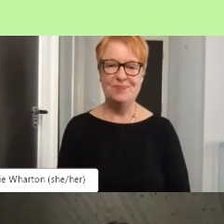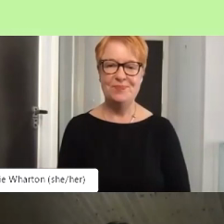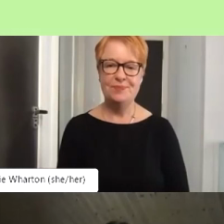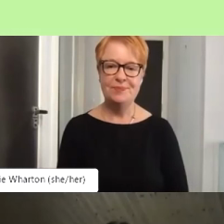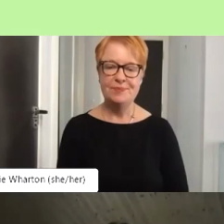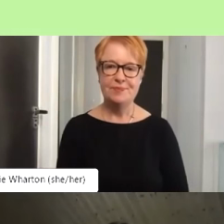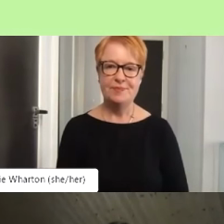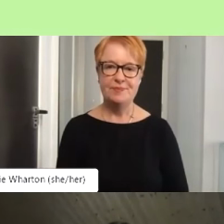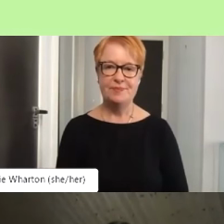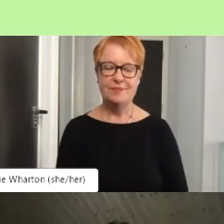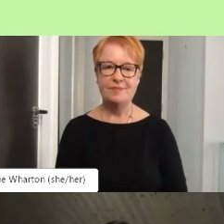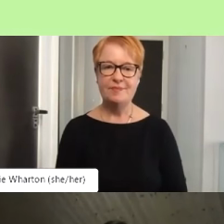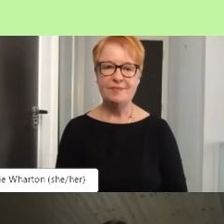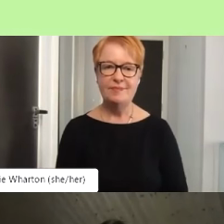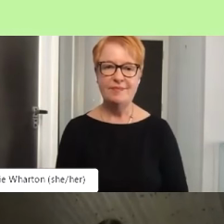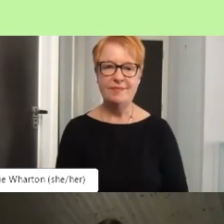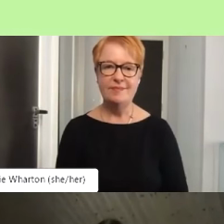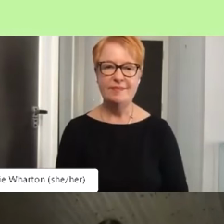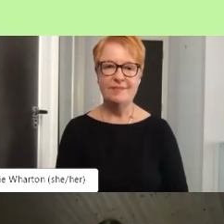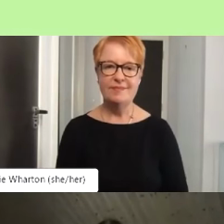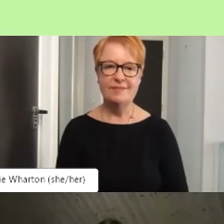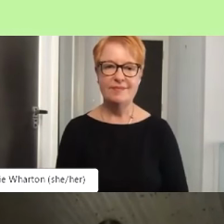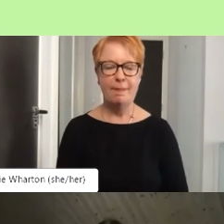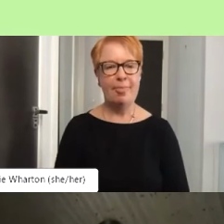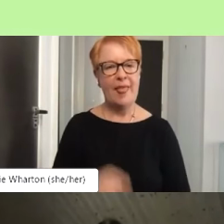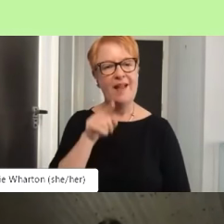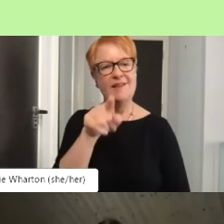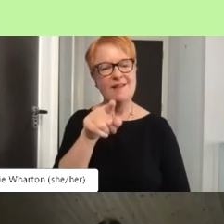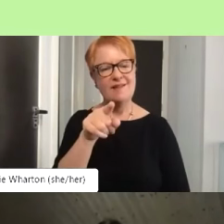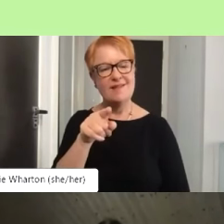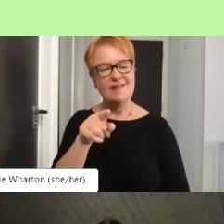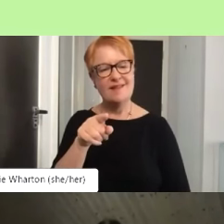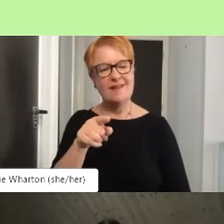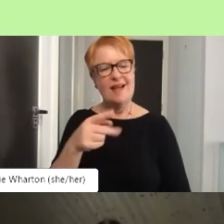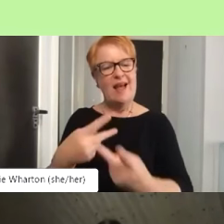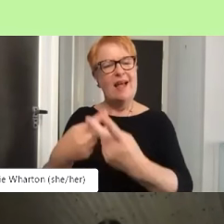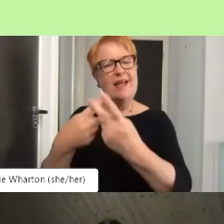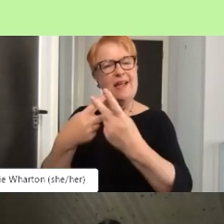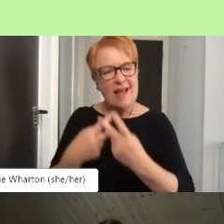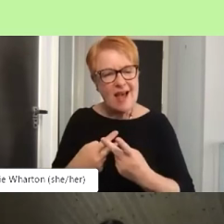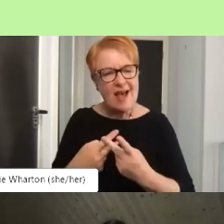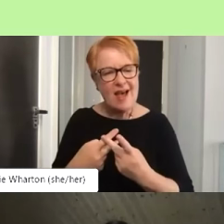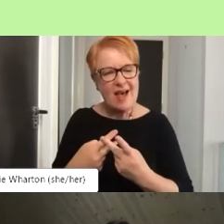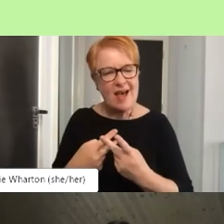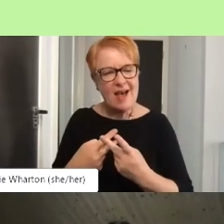And this aspect of care attention is something that I've brought with me with